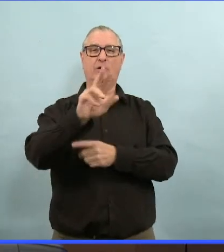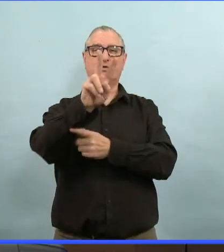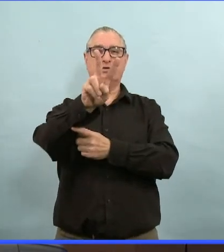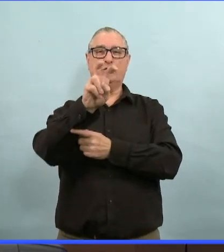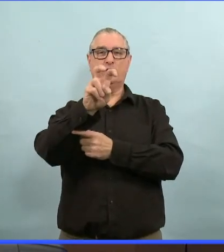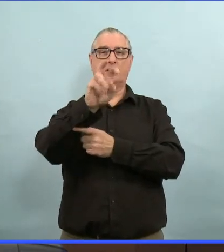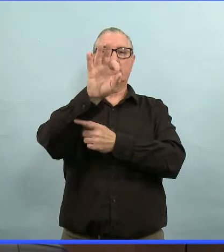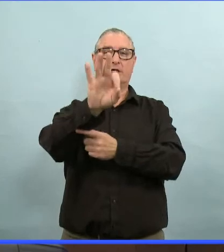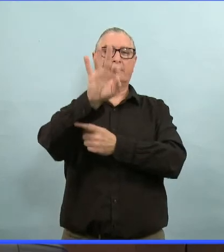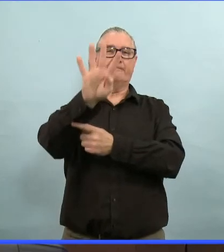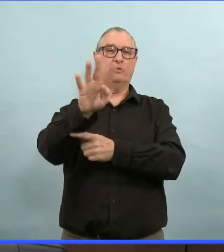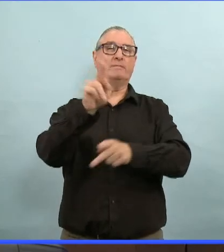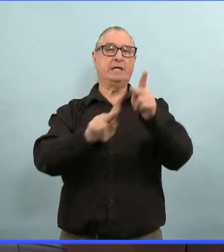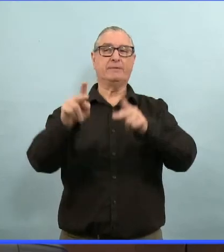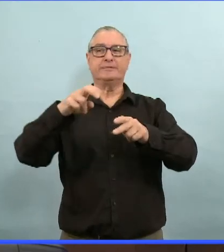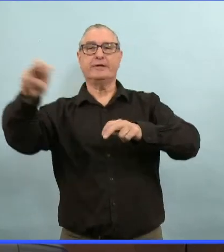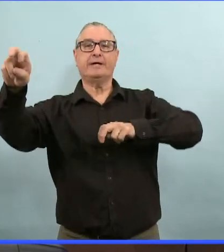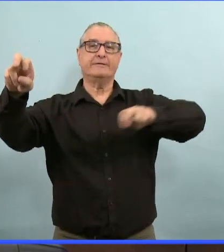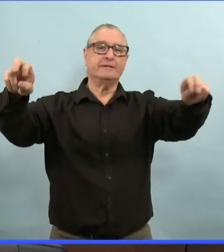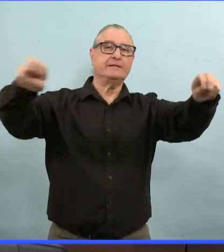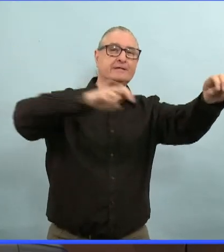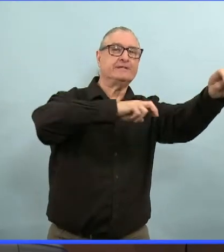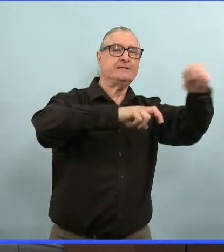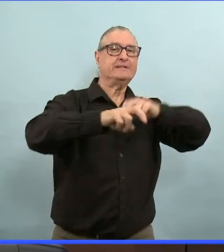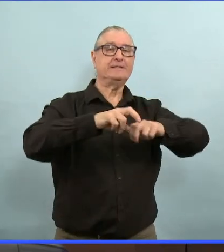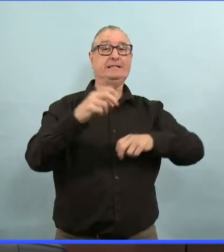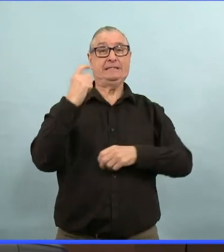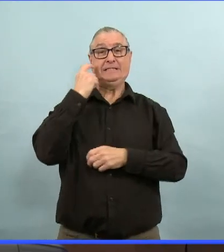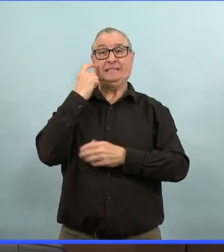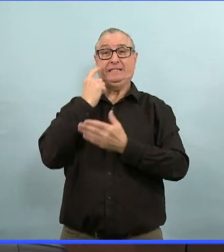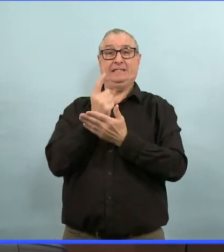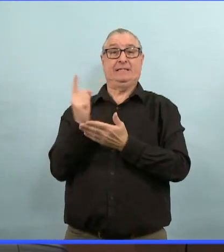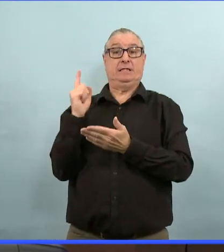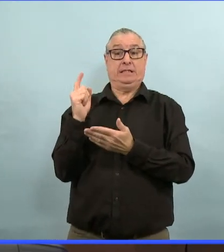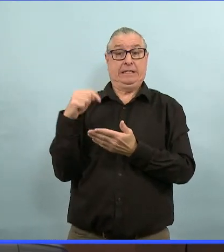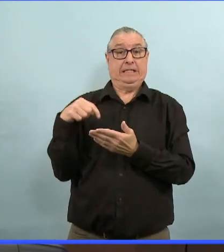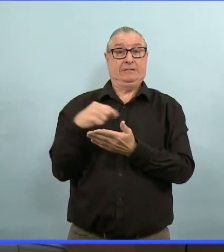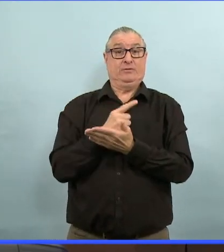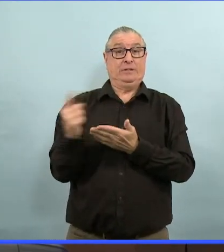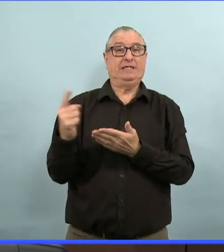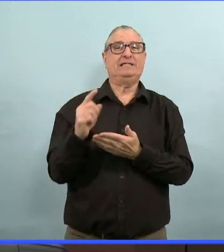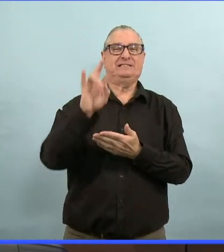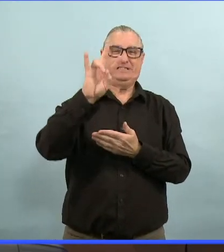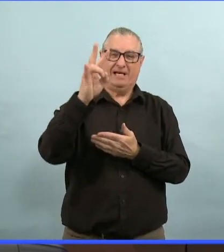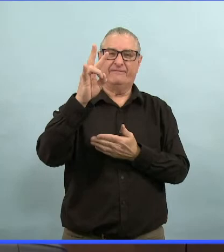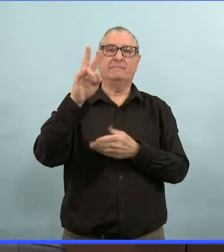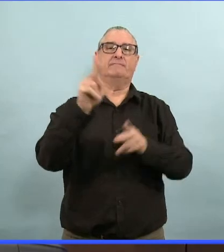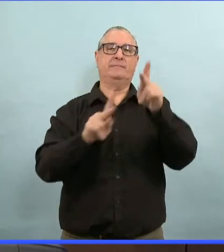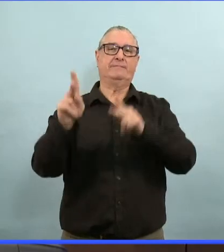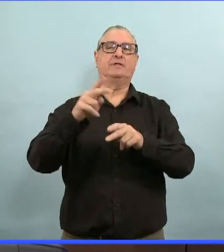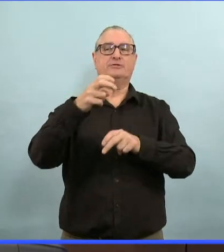seven in the past week while we recognize the concerns of affected patients and their families